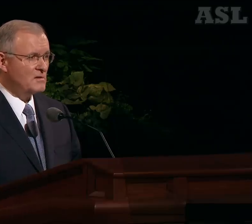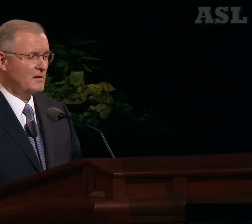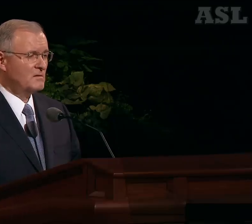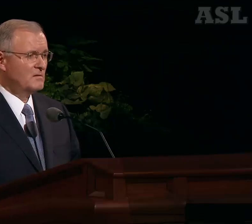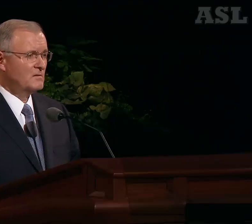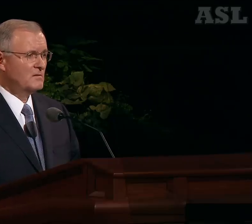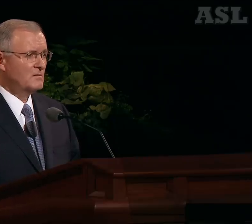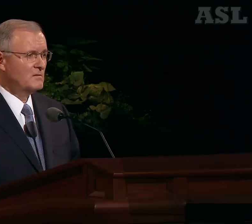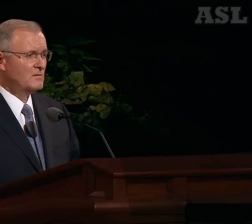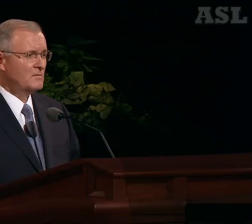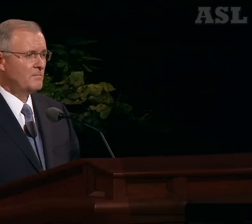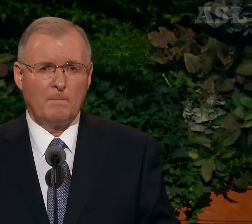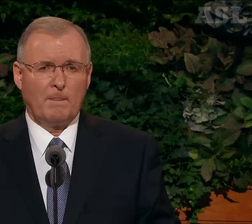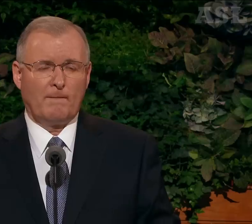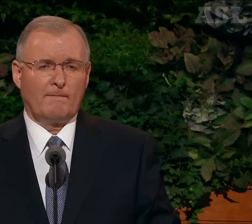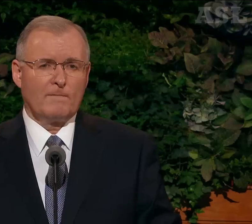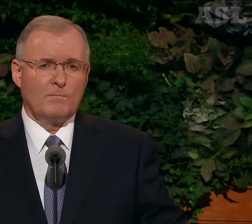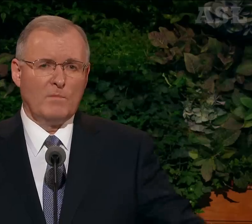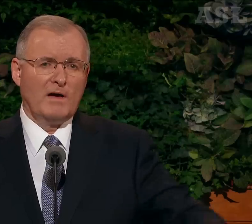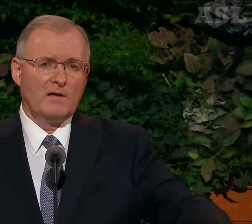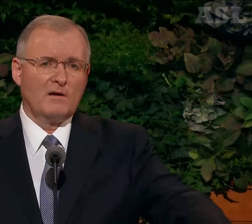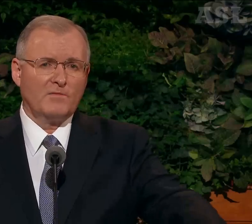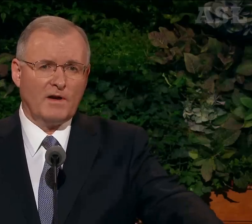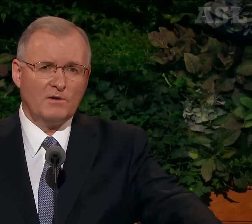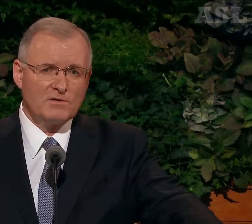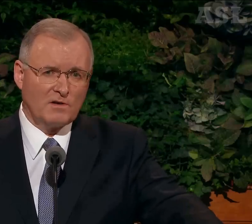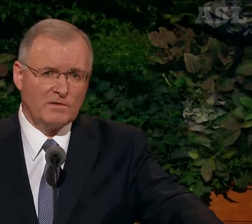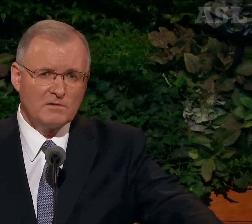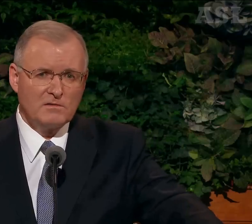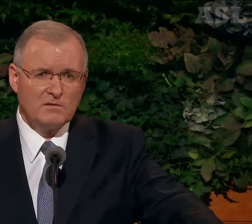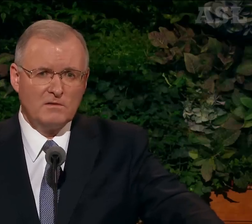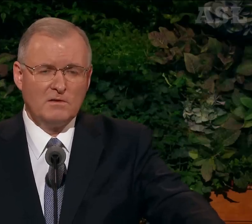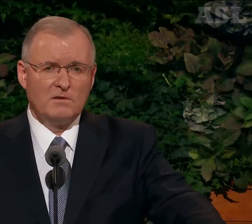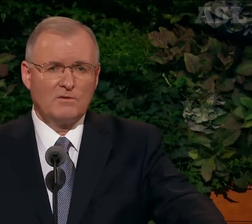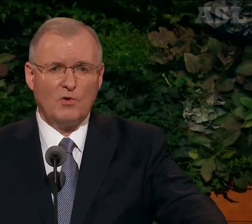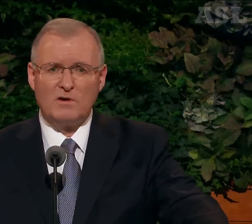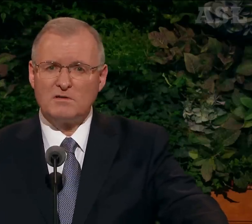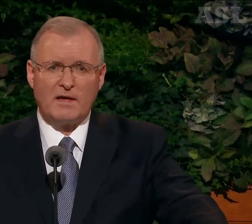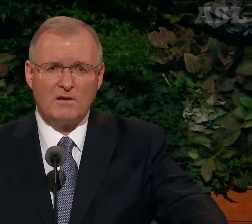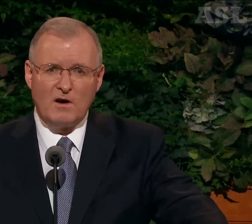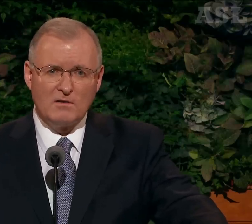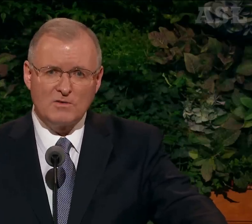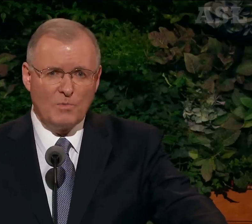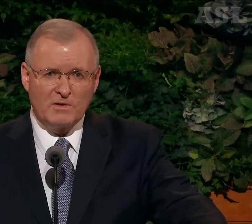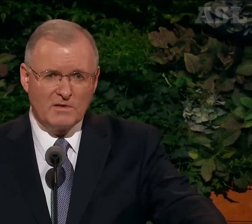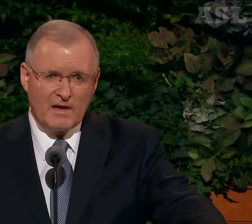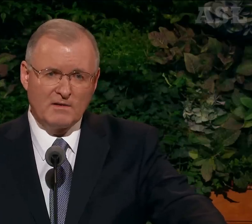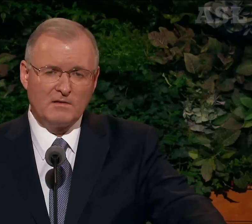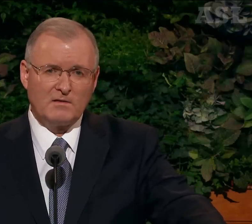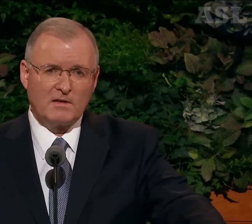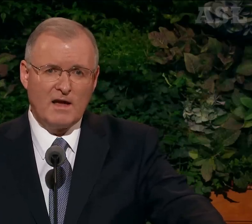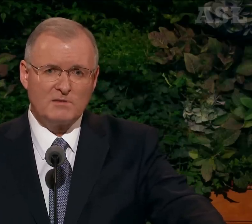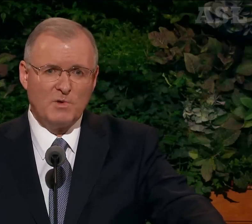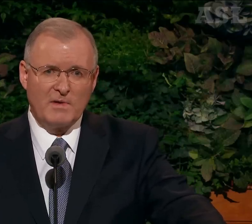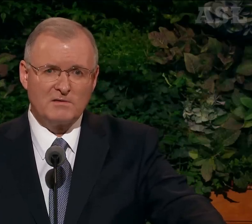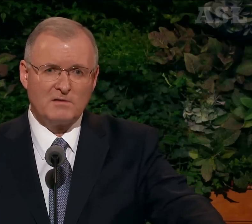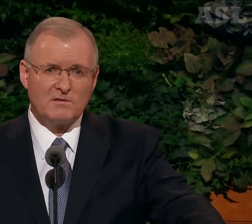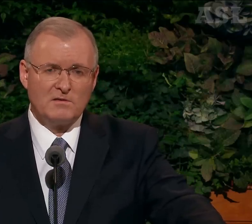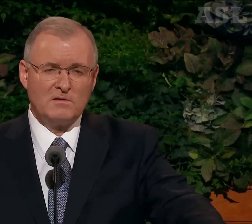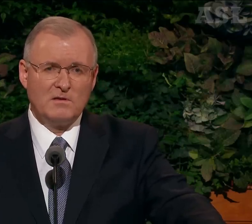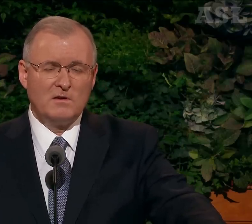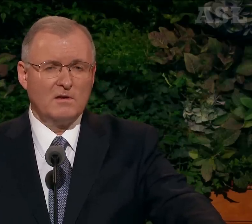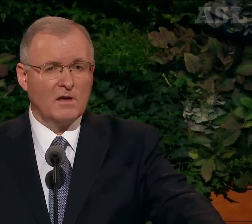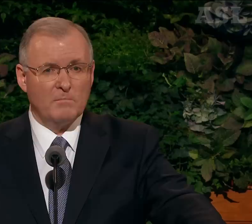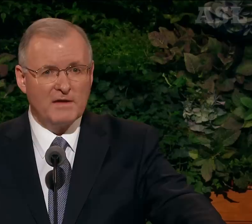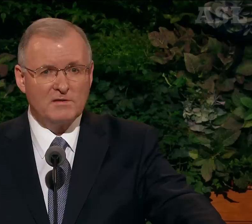AND WILL YOU TEACH MY SON?"